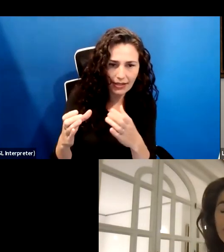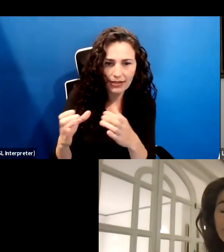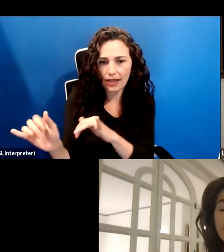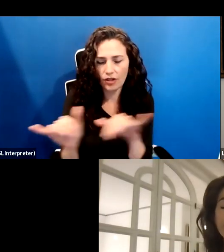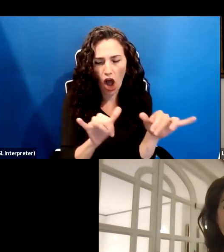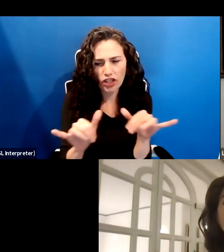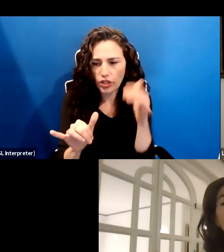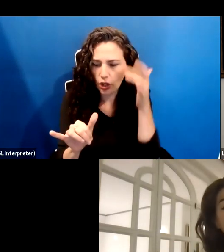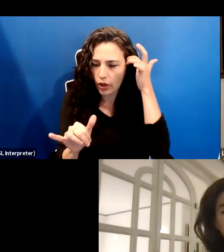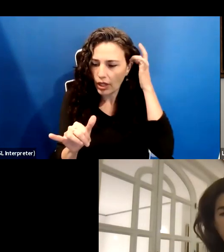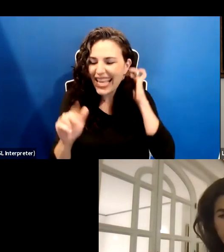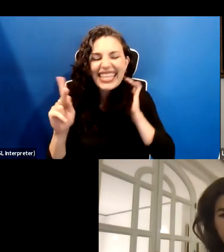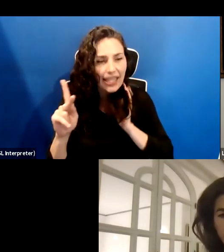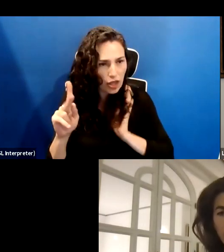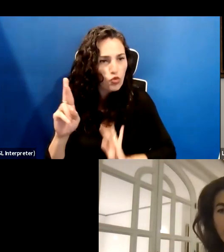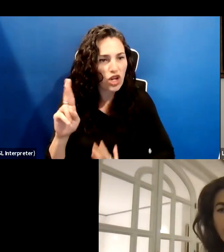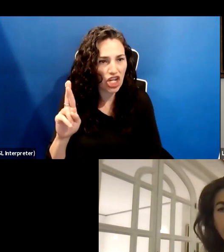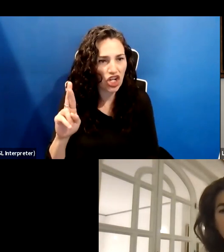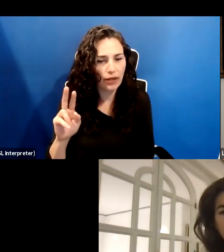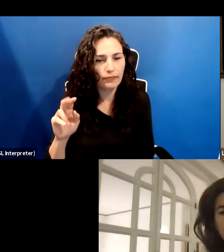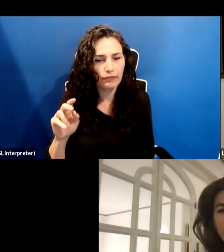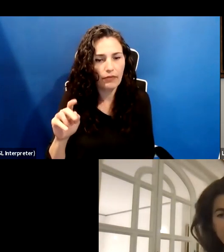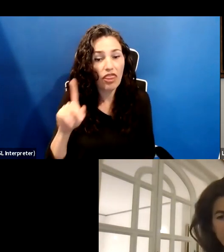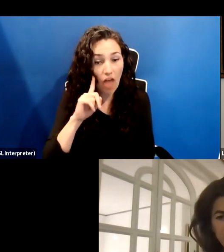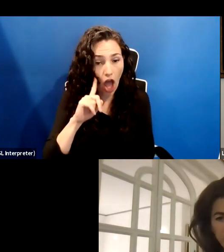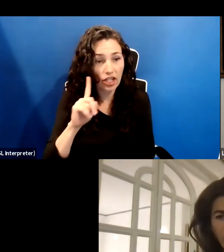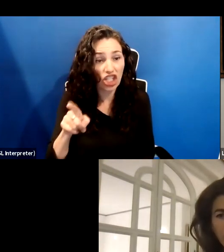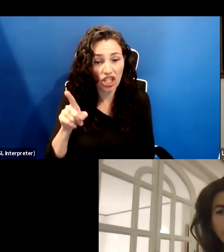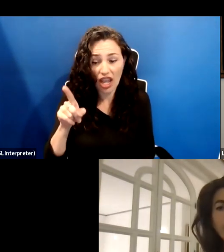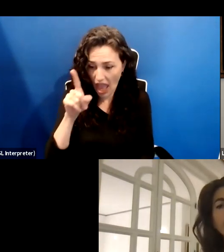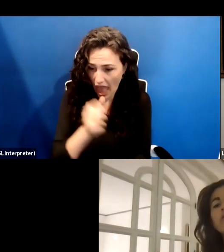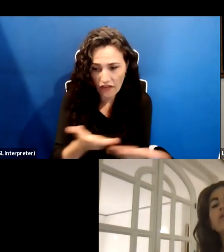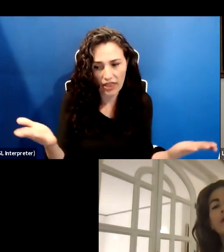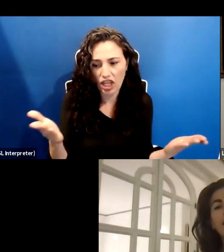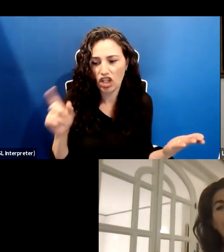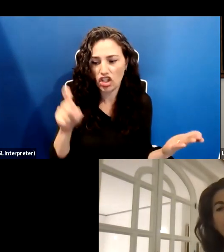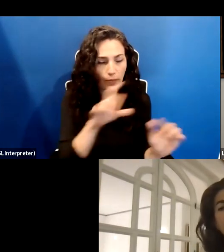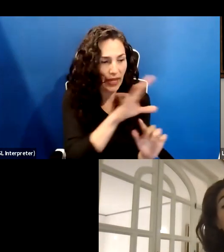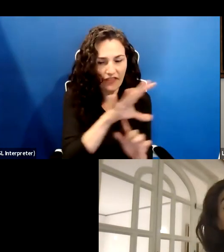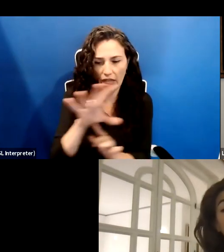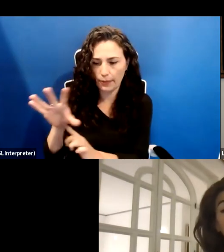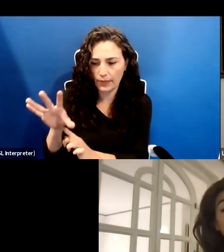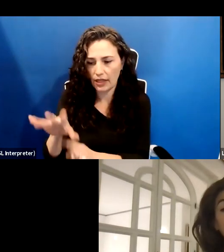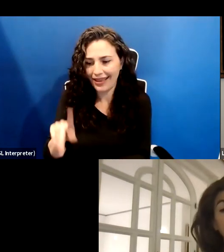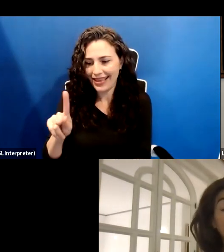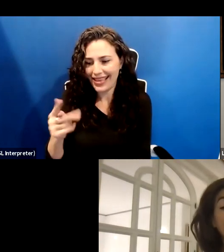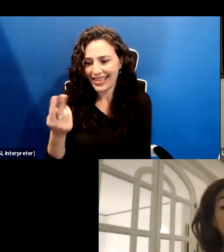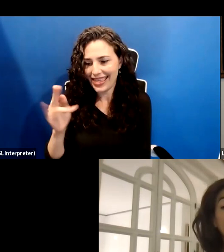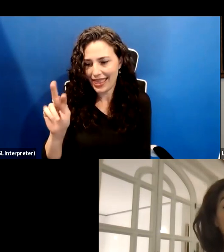Keith Raniere believed that everything should be filmed, not only the classes that he taught but also everything that went into the classes